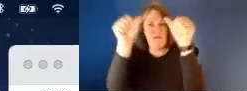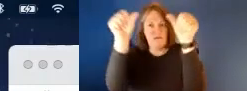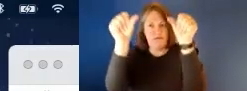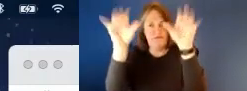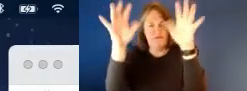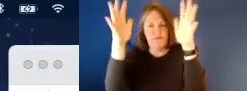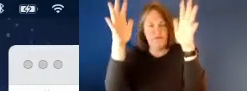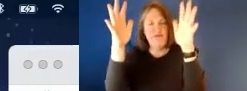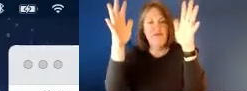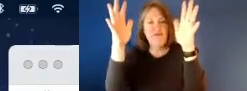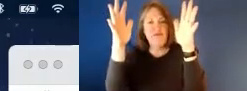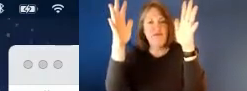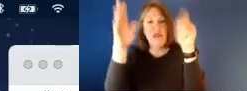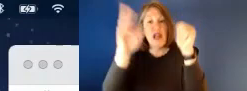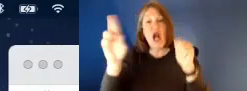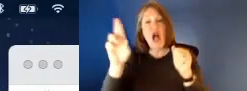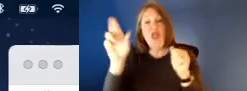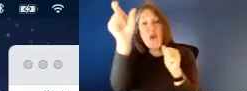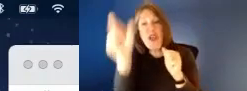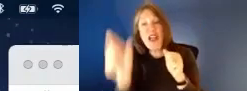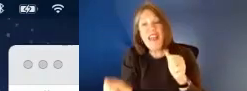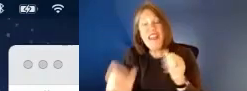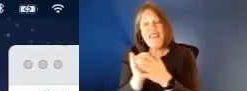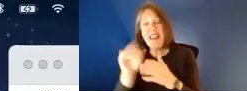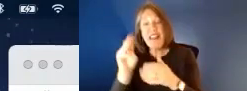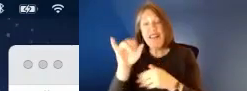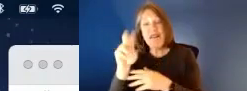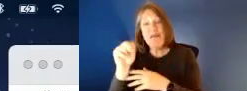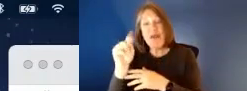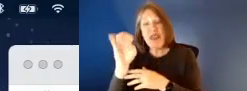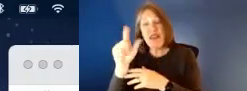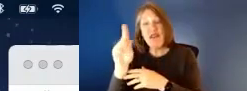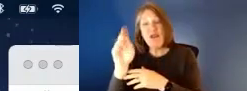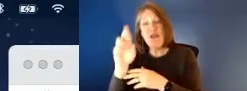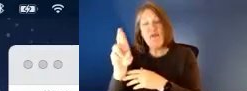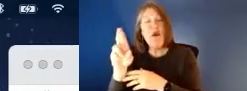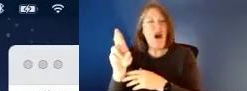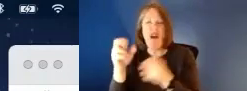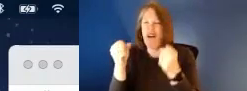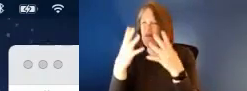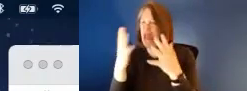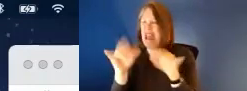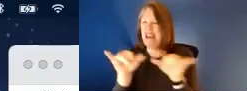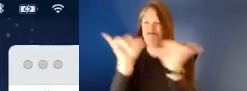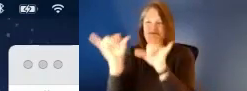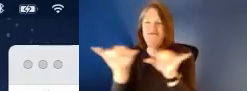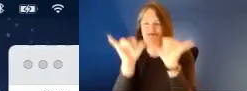call the main toolbar. There are a bunch of universal functions. Here is where you add